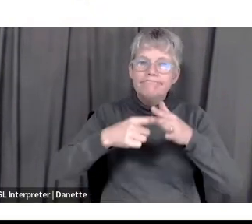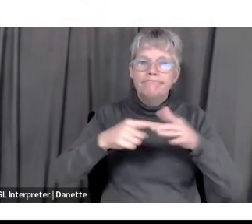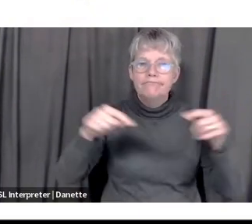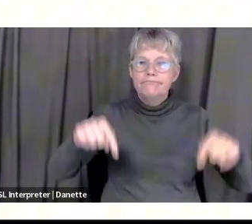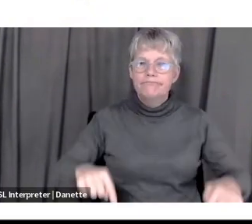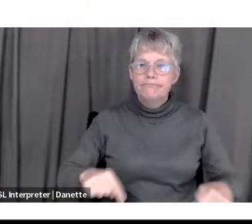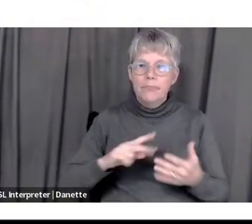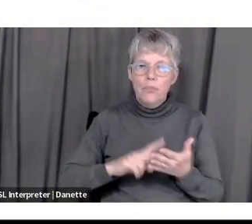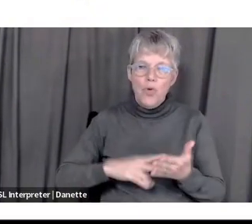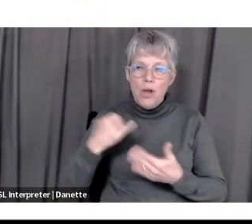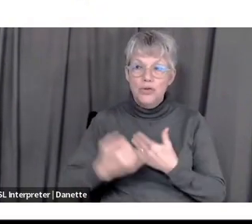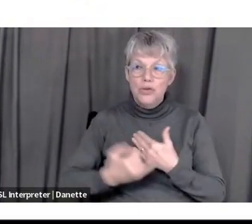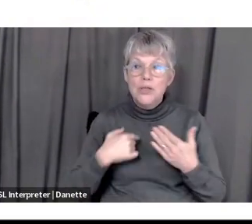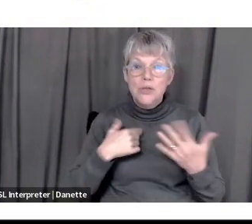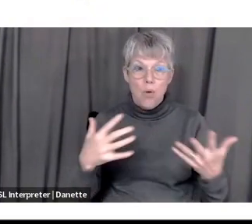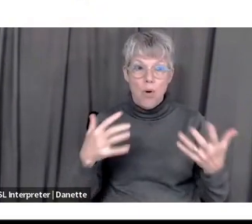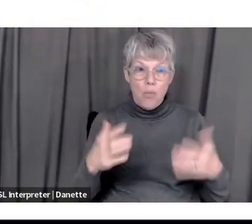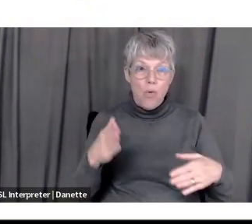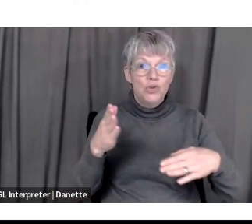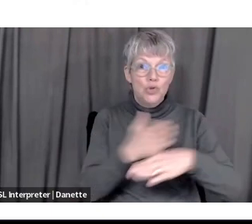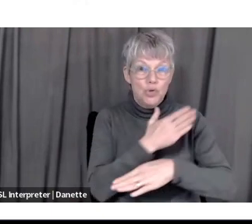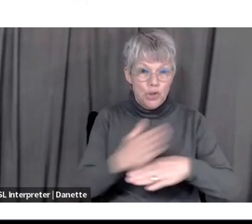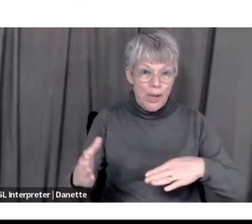So I'm going to go ahead and share my presentation with you all.